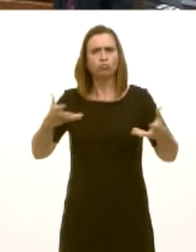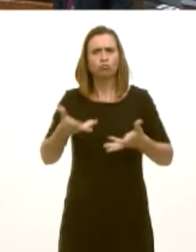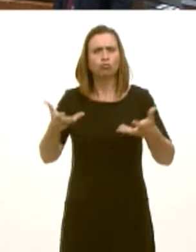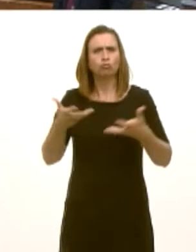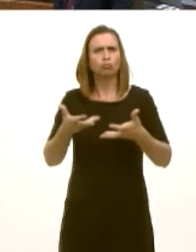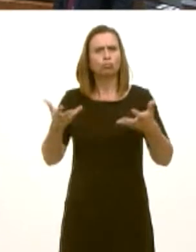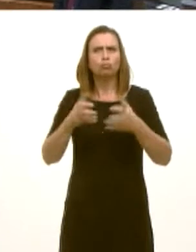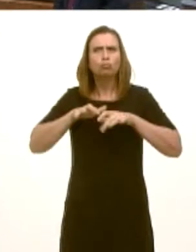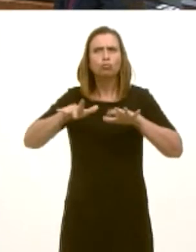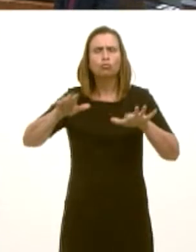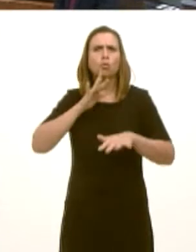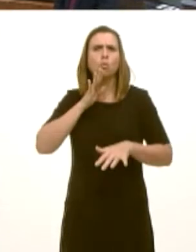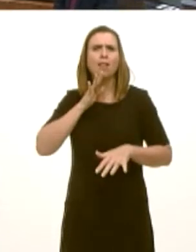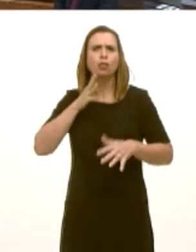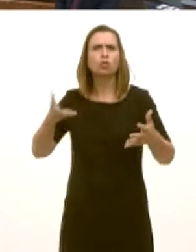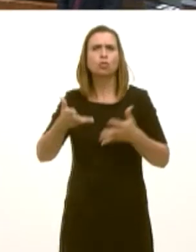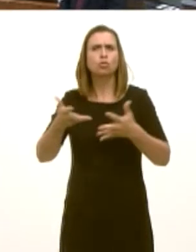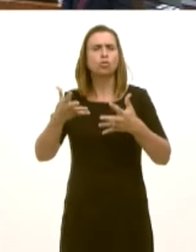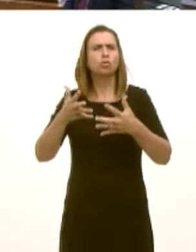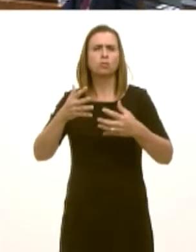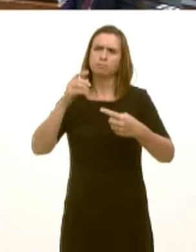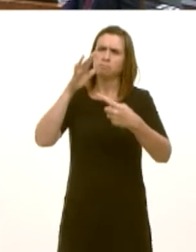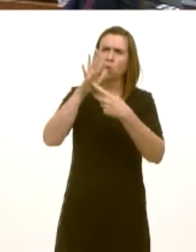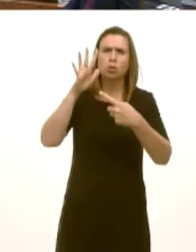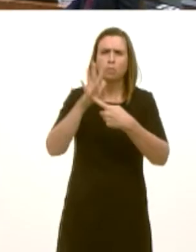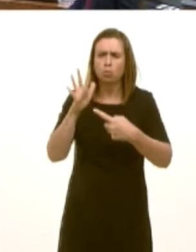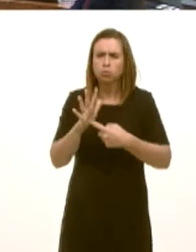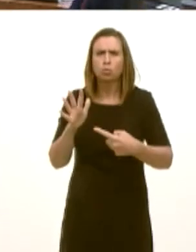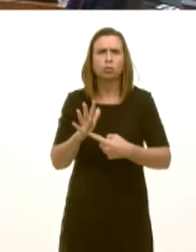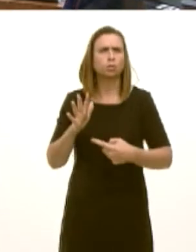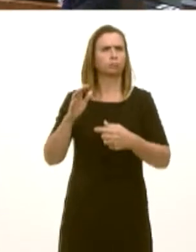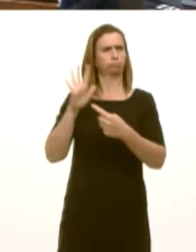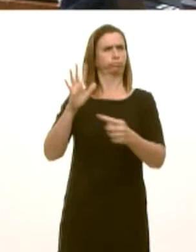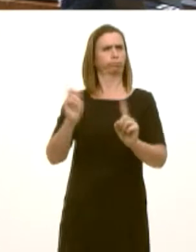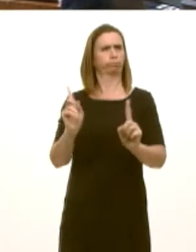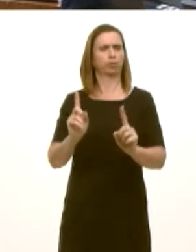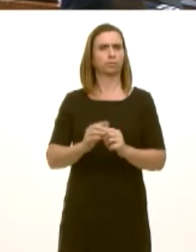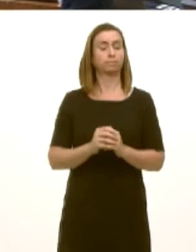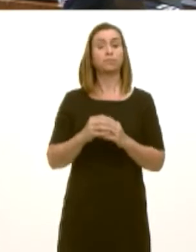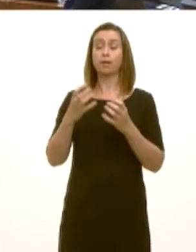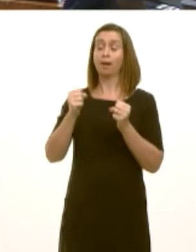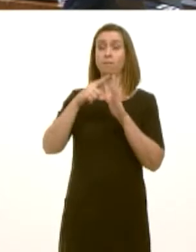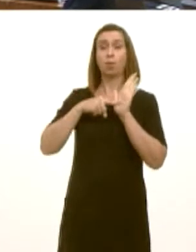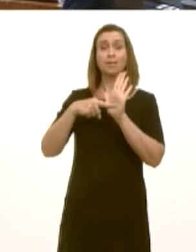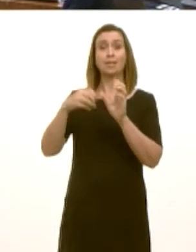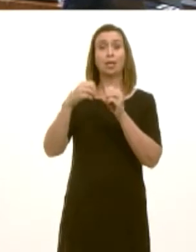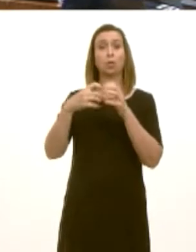OAQ(4)2351(FM) Carwyn Jones: We continue to deliver the priorities set out in the Bwrw Mlaen policy statement to promote the Welsh language, with the aim